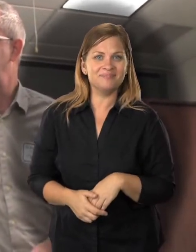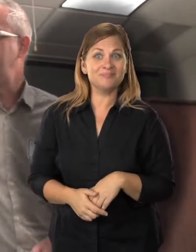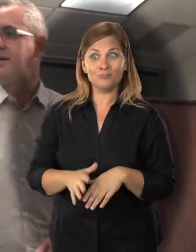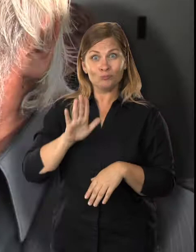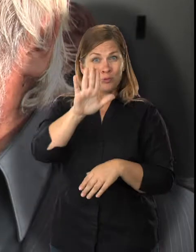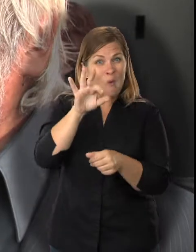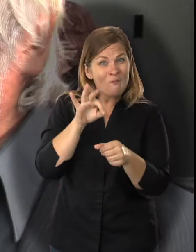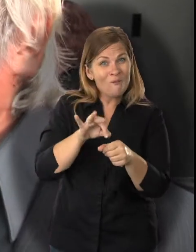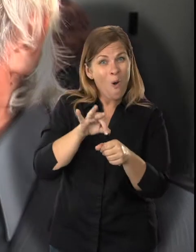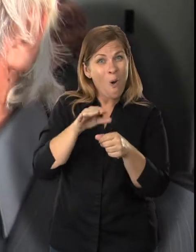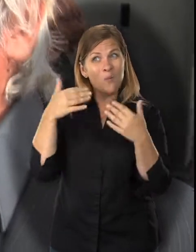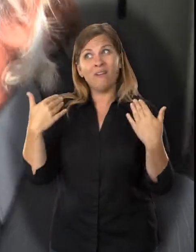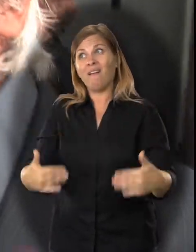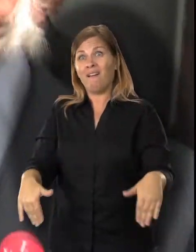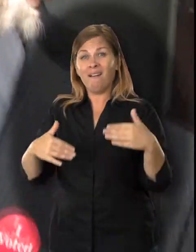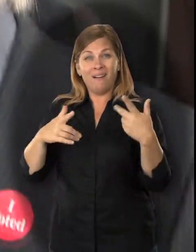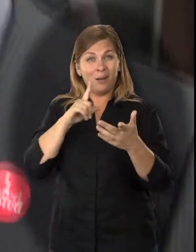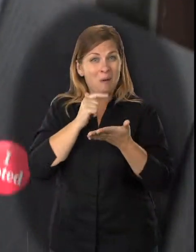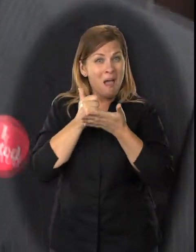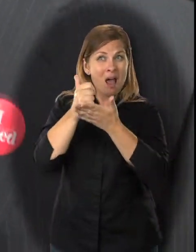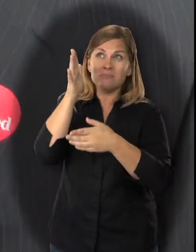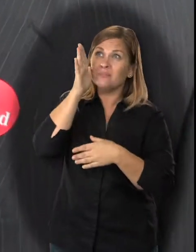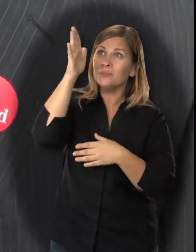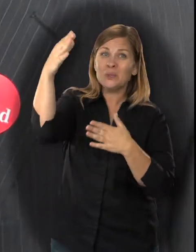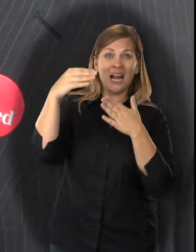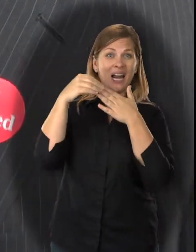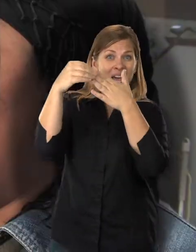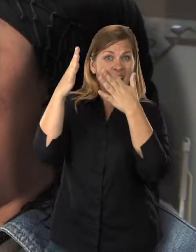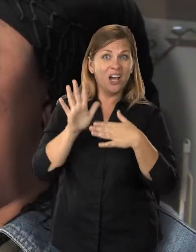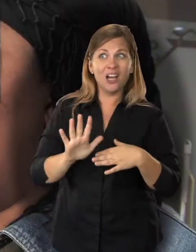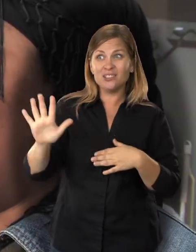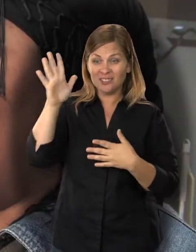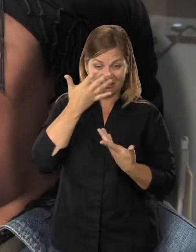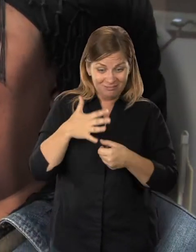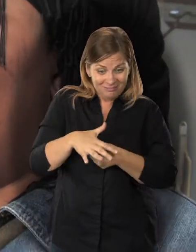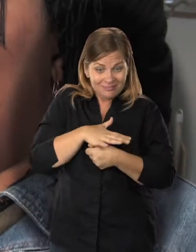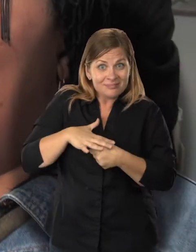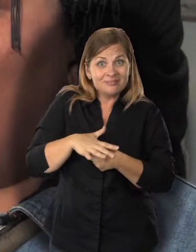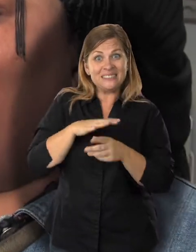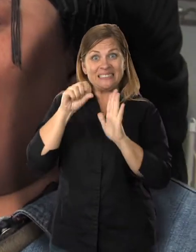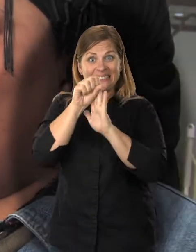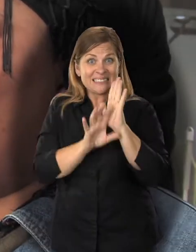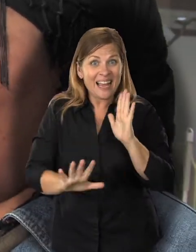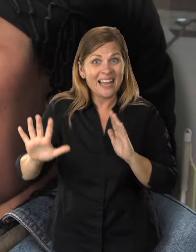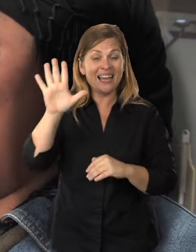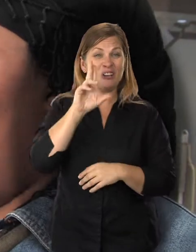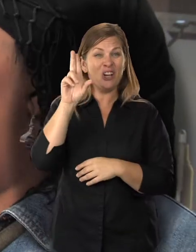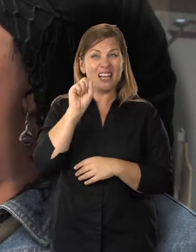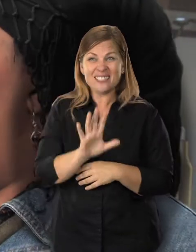Your choices, along with the votes of millions of other Minnesotans, will elect the next leaders for your local area,